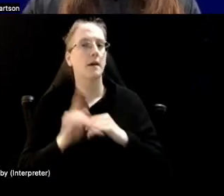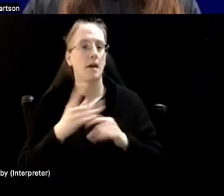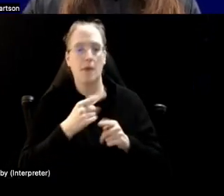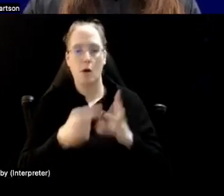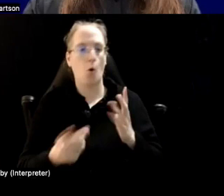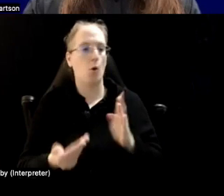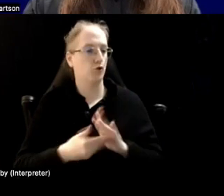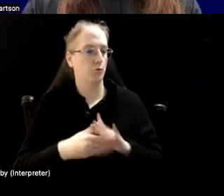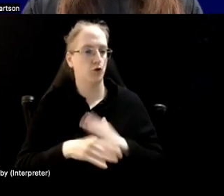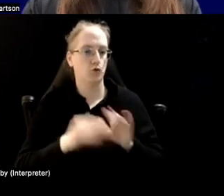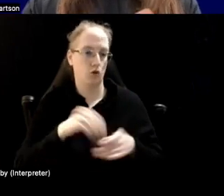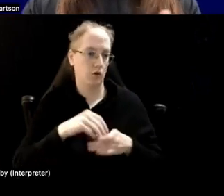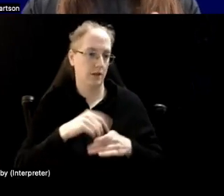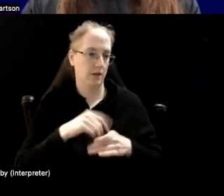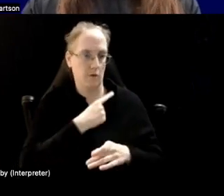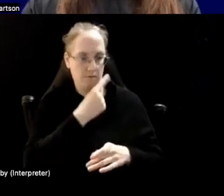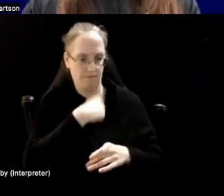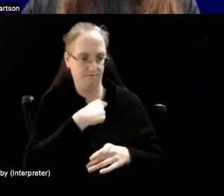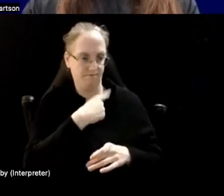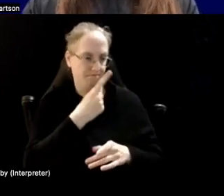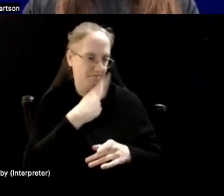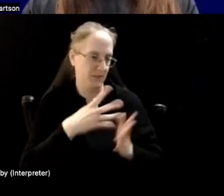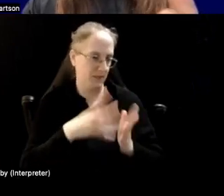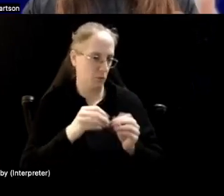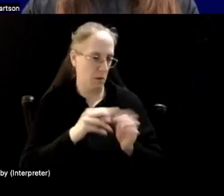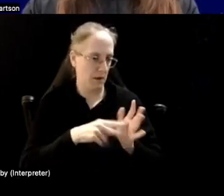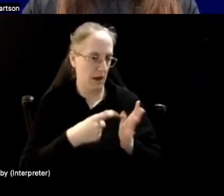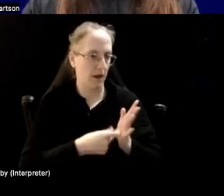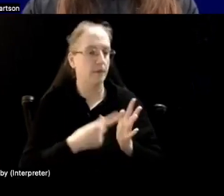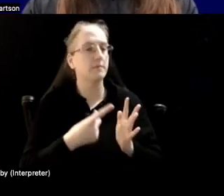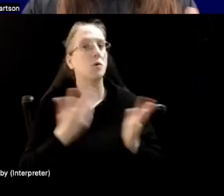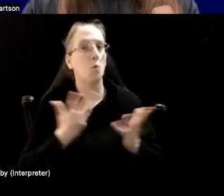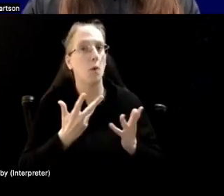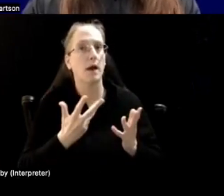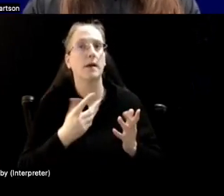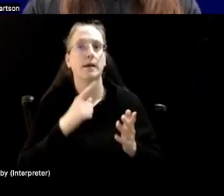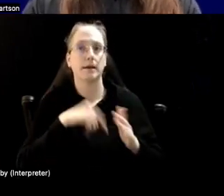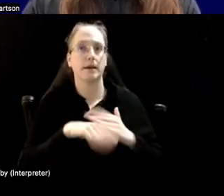this webinar and you can find those webinars, as I said, in early communication but also in